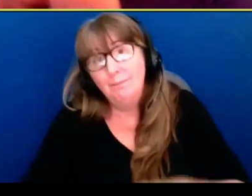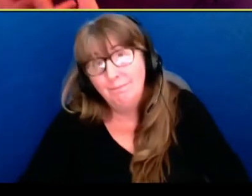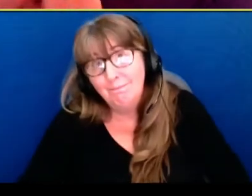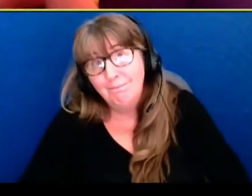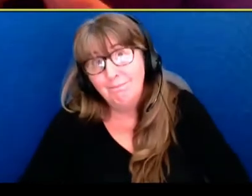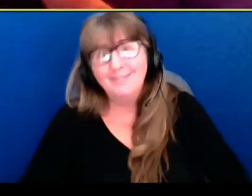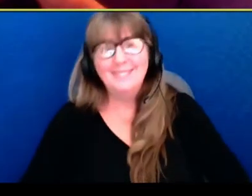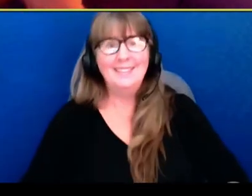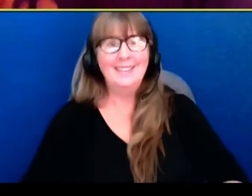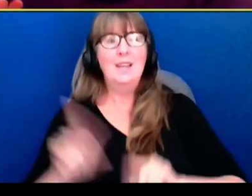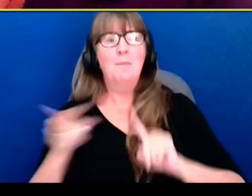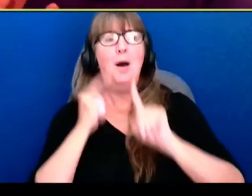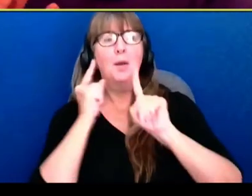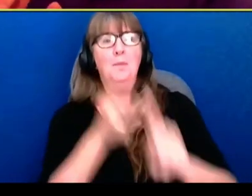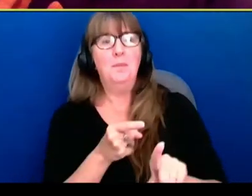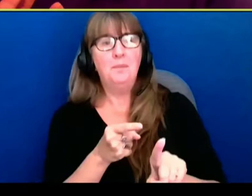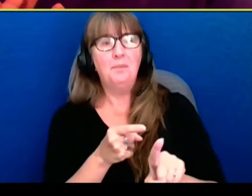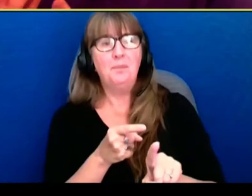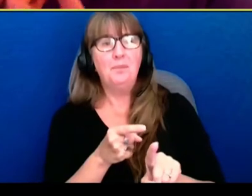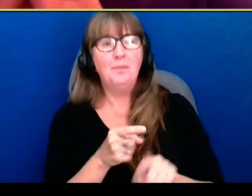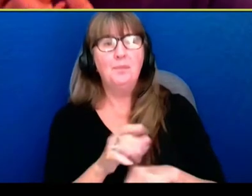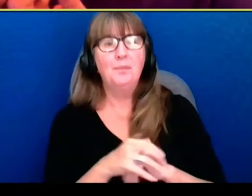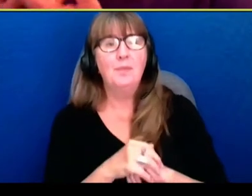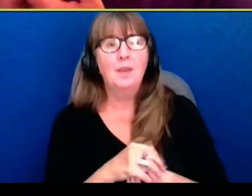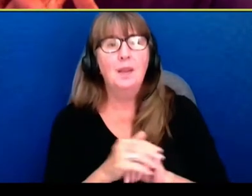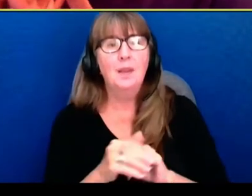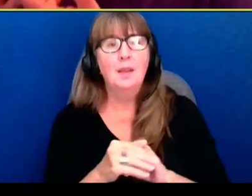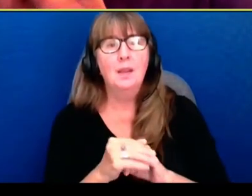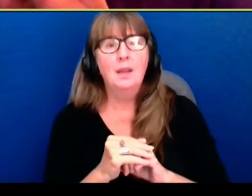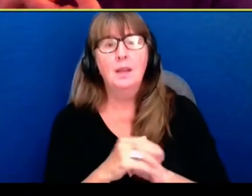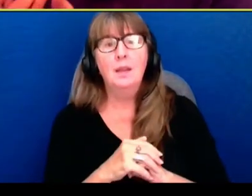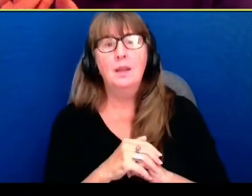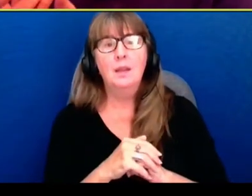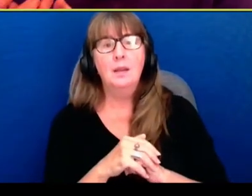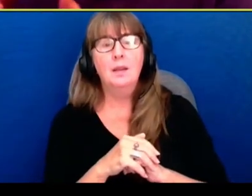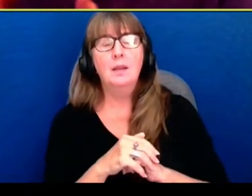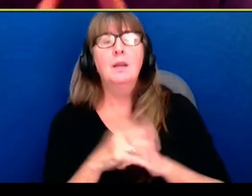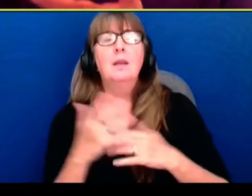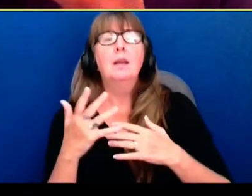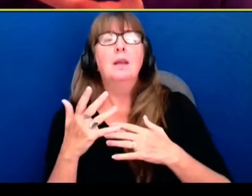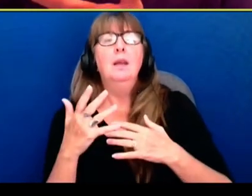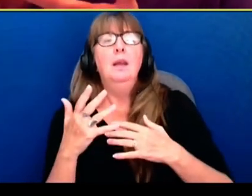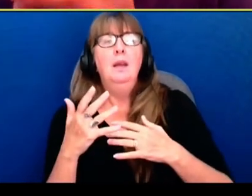Bottom line, not including families opens up doors to a lot of bad things. It can reduce